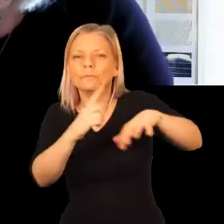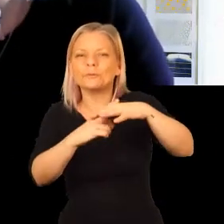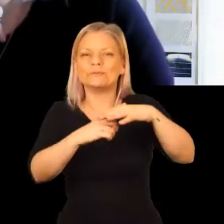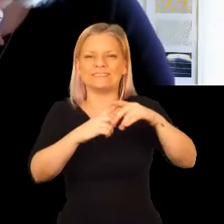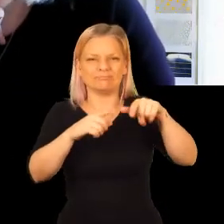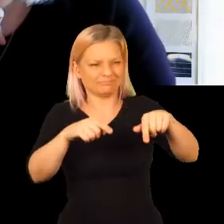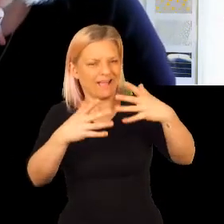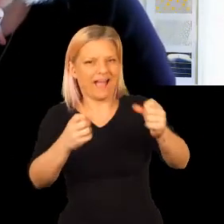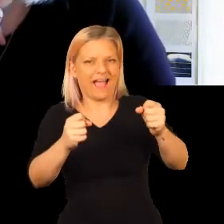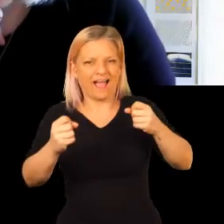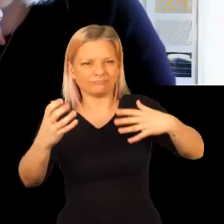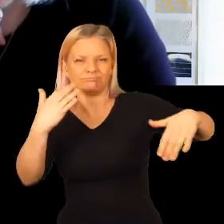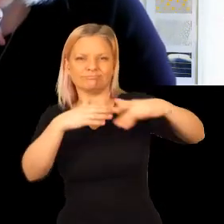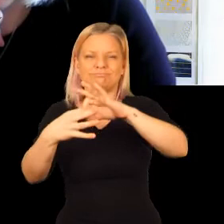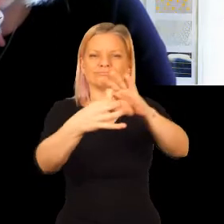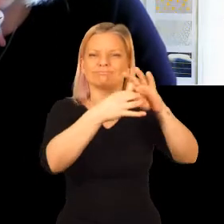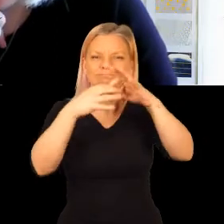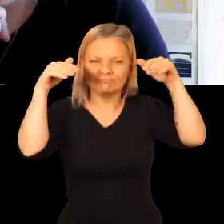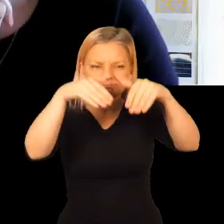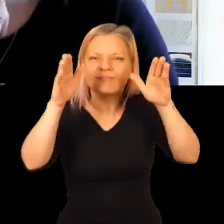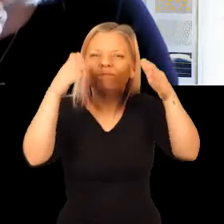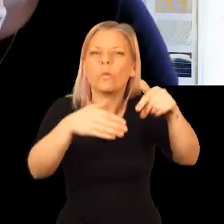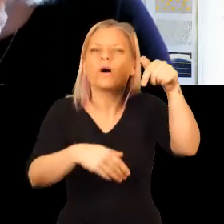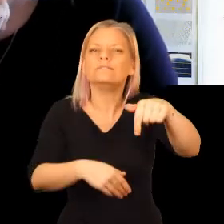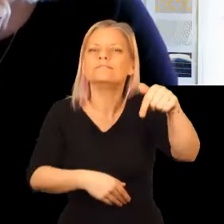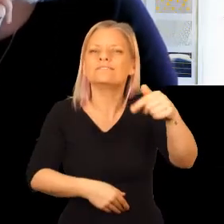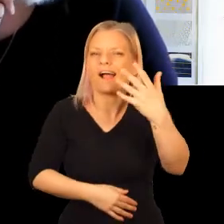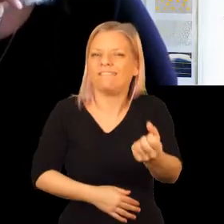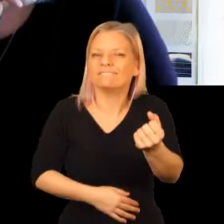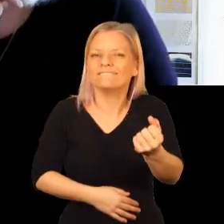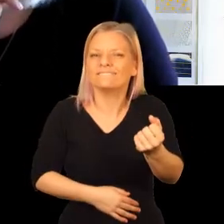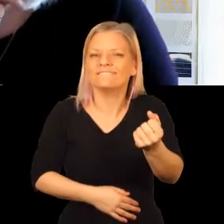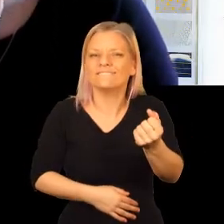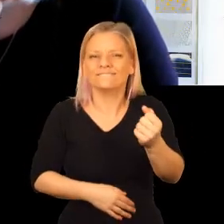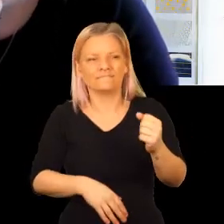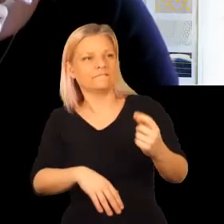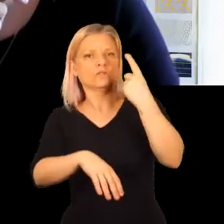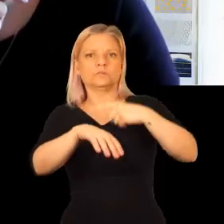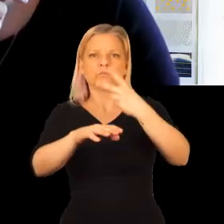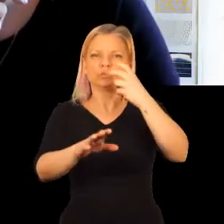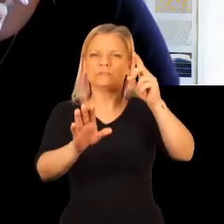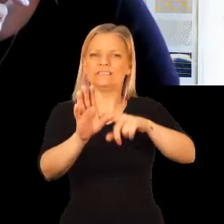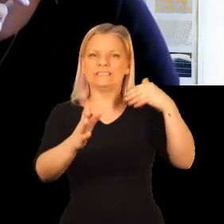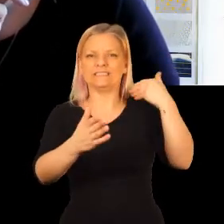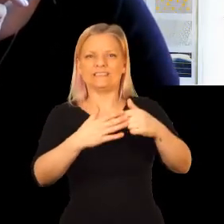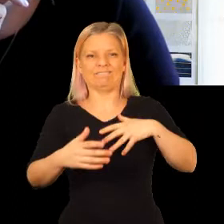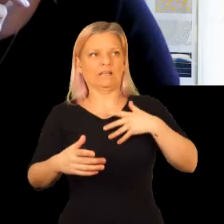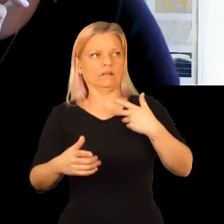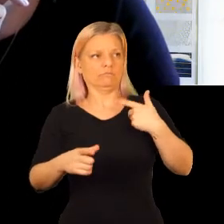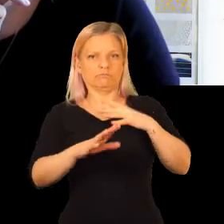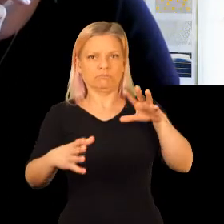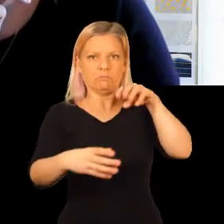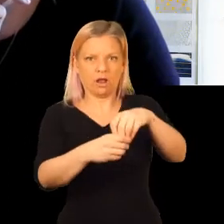of um grassroots communities that um have that kind of mutual focus it's the first time in my in